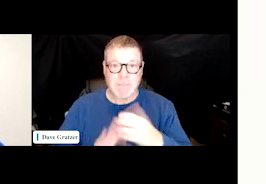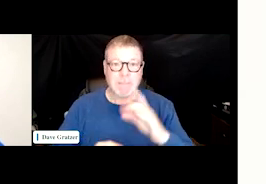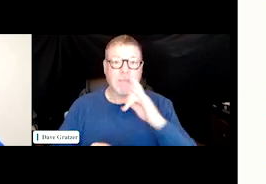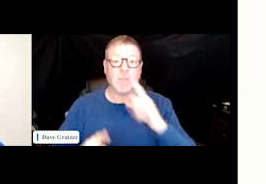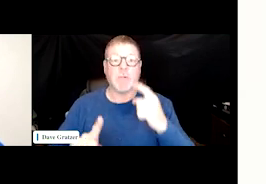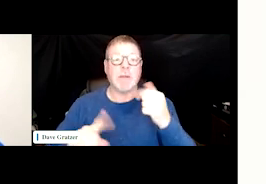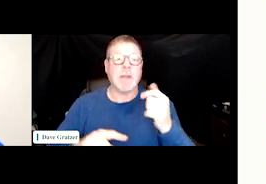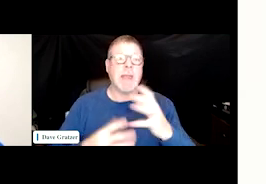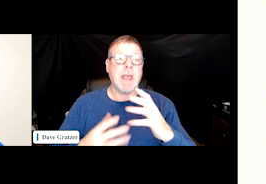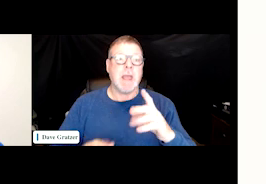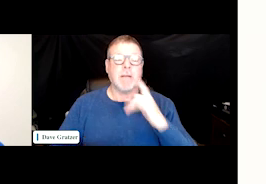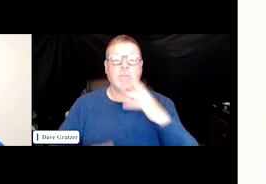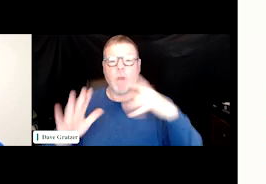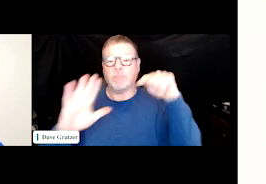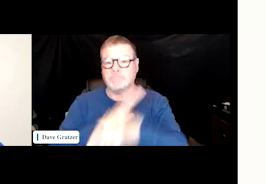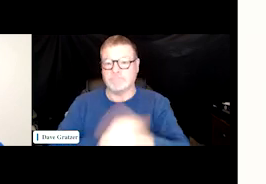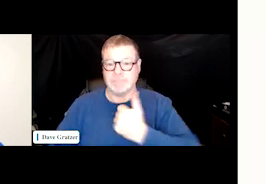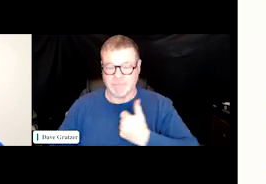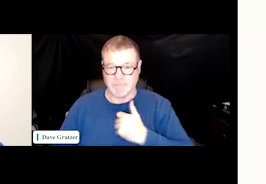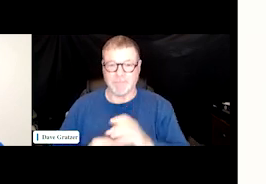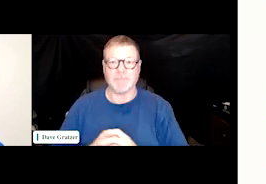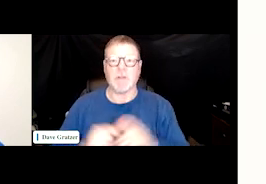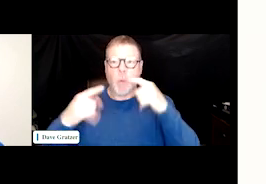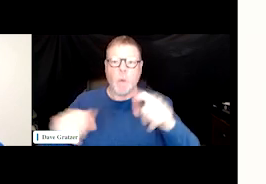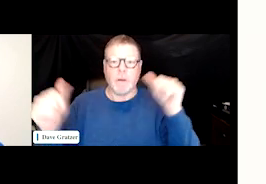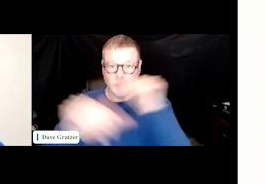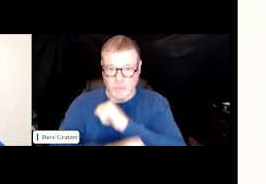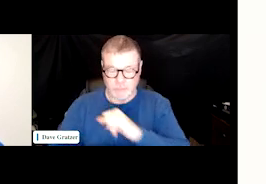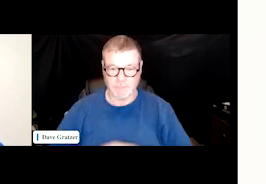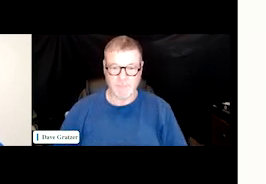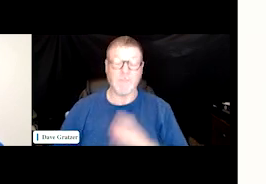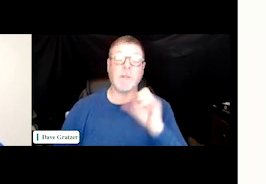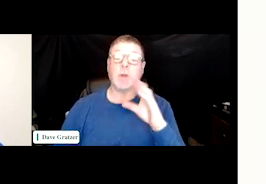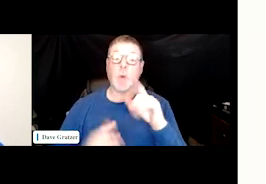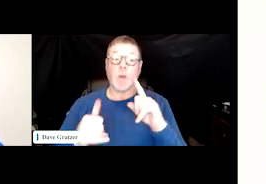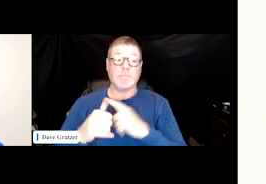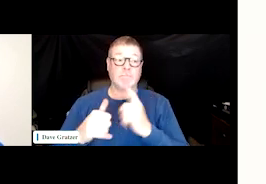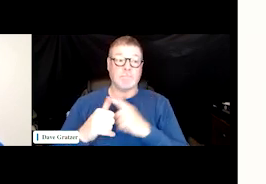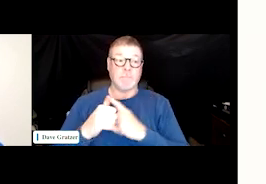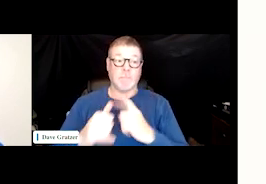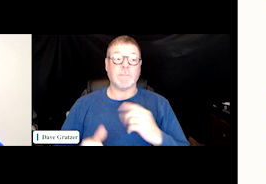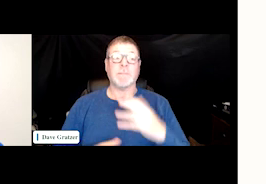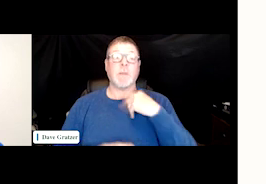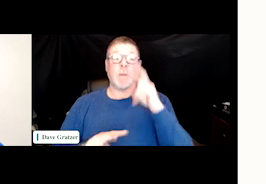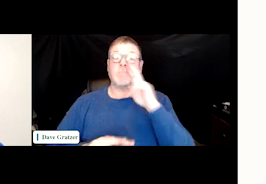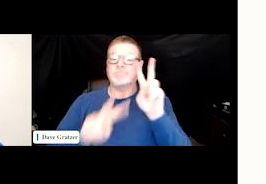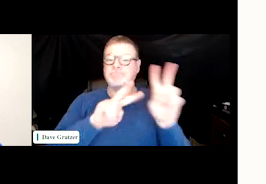while he's intoxicated. So, during the initial intervention, we canvassed the area in search of the client.